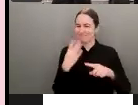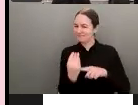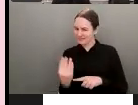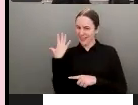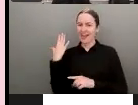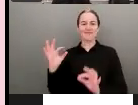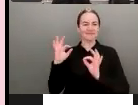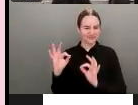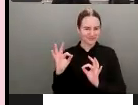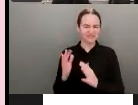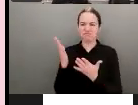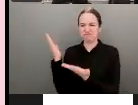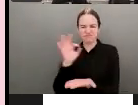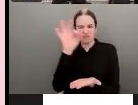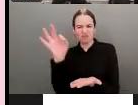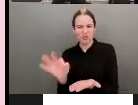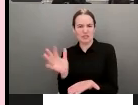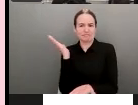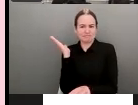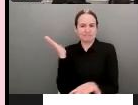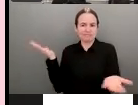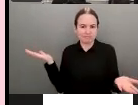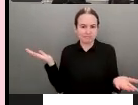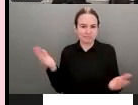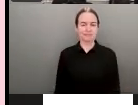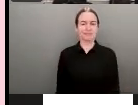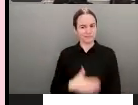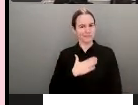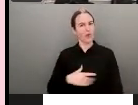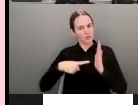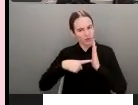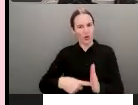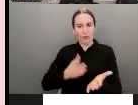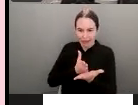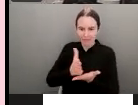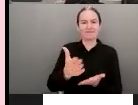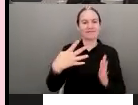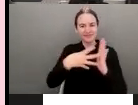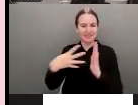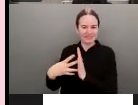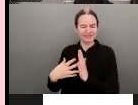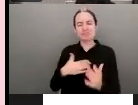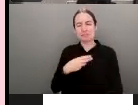Is this app accessible - a live testing demo, with my name, Eeva-Jonna Panula there.